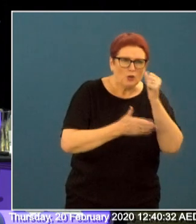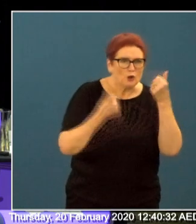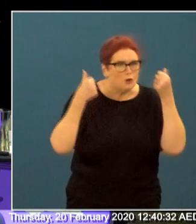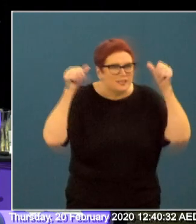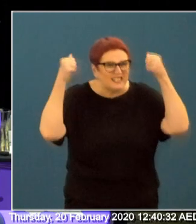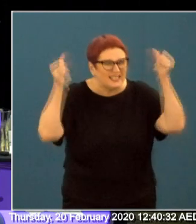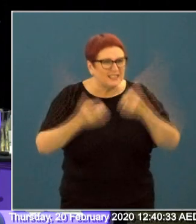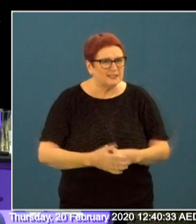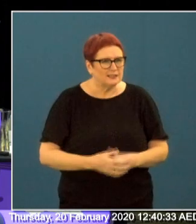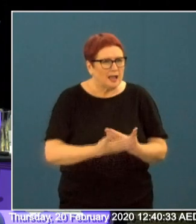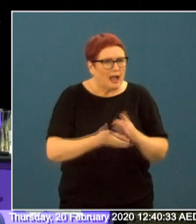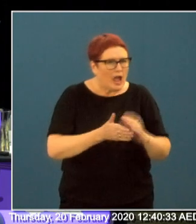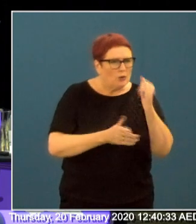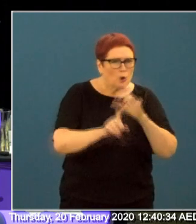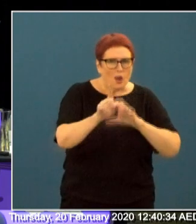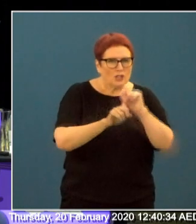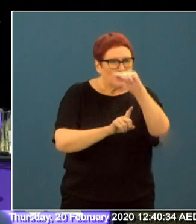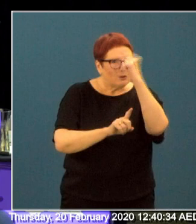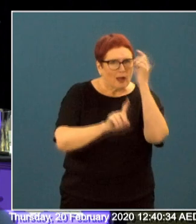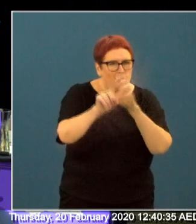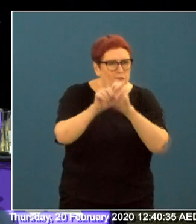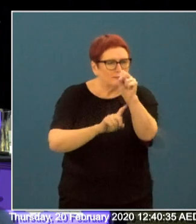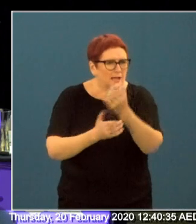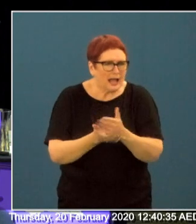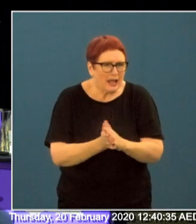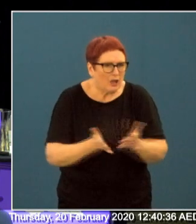that they are the right interventions or could be modified